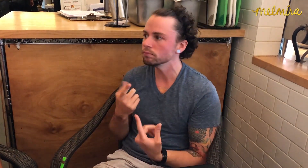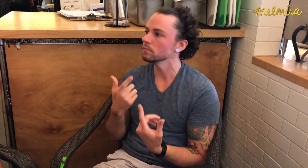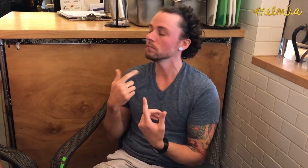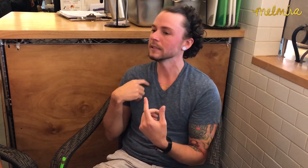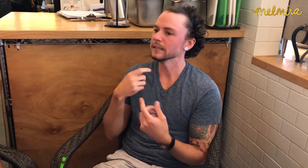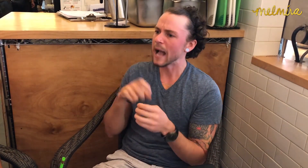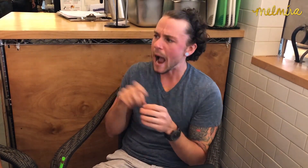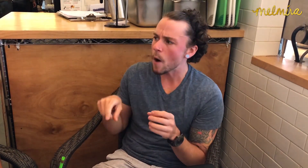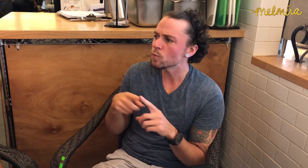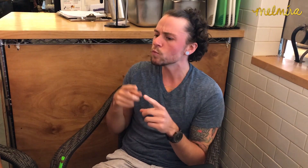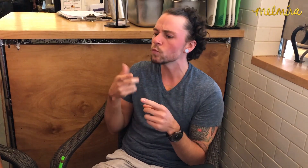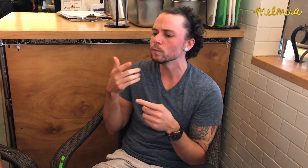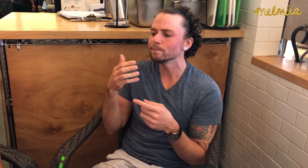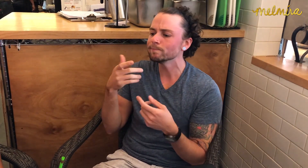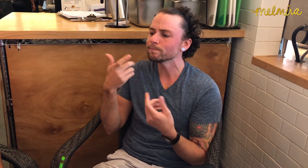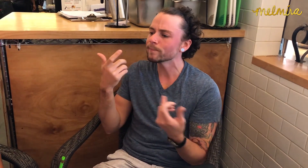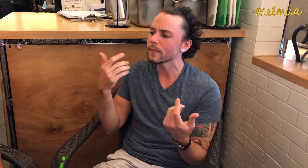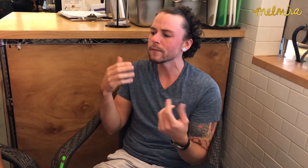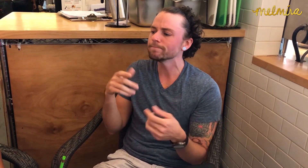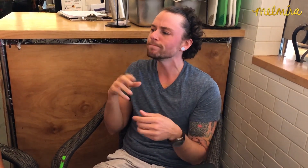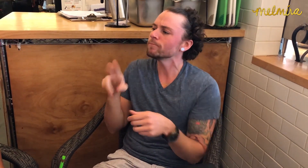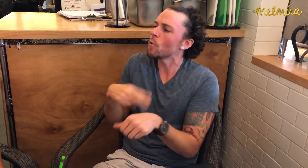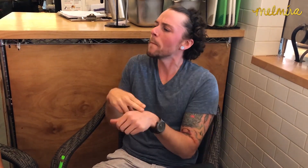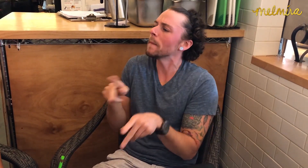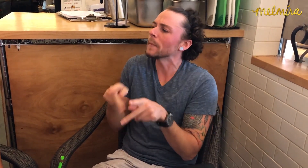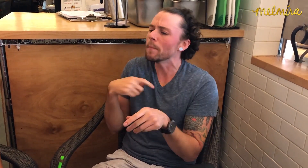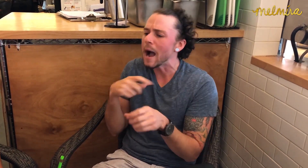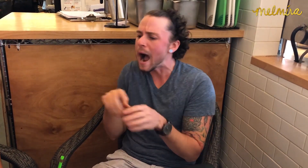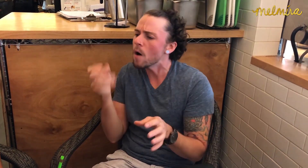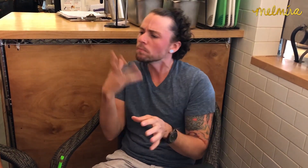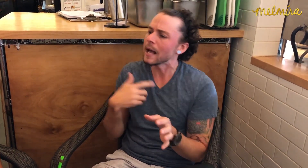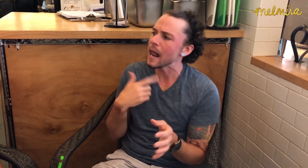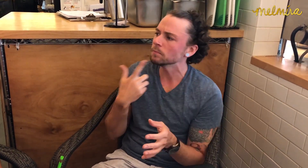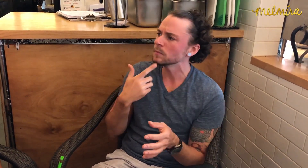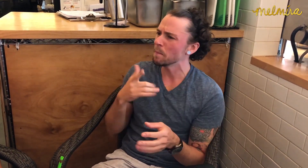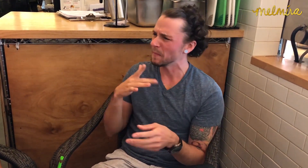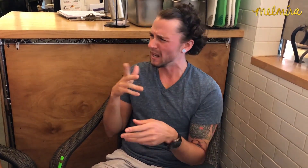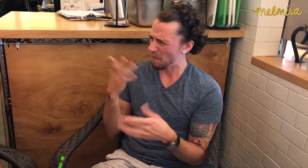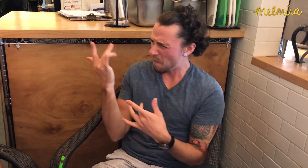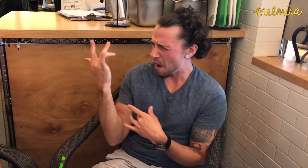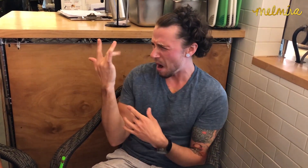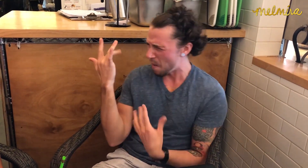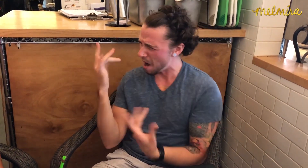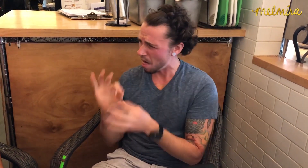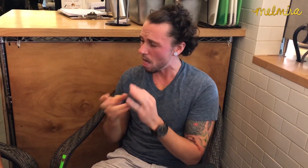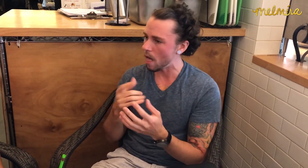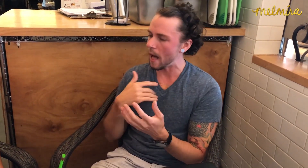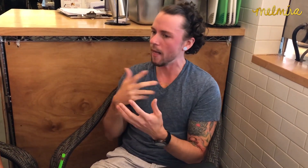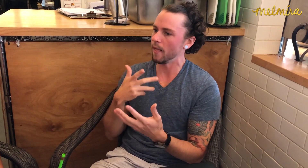I really struggled. I came out to...normal people. When I came out, they would react and question my choices.